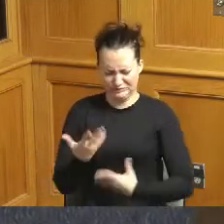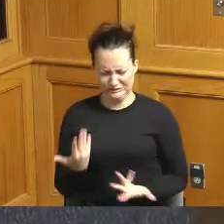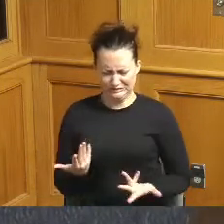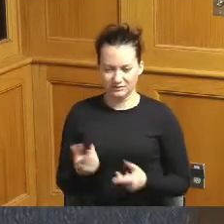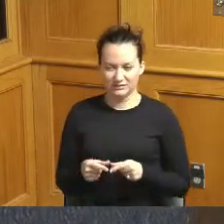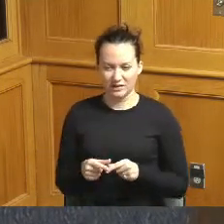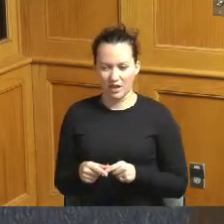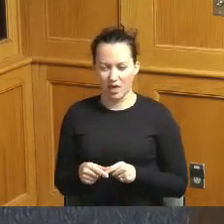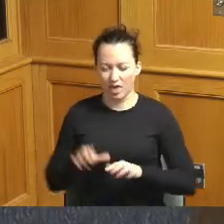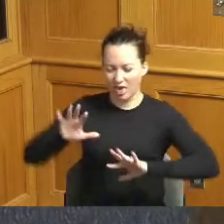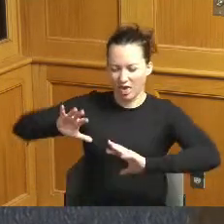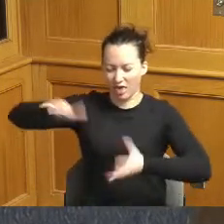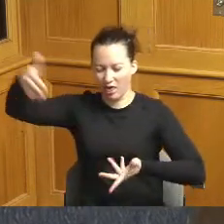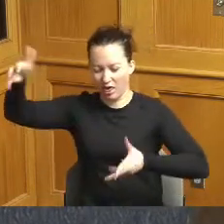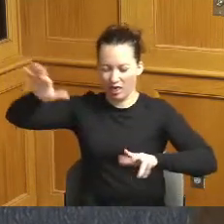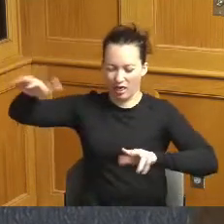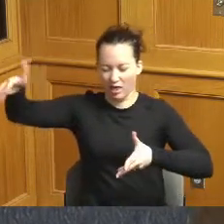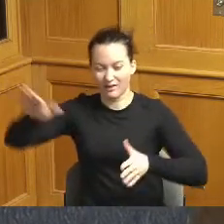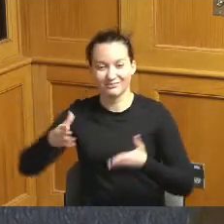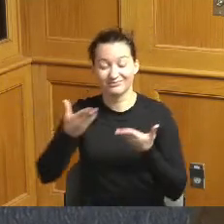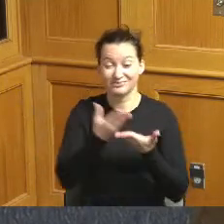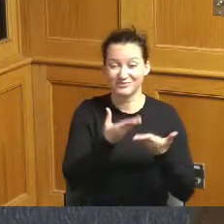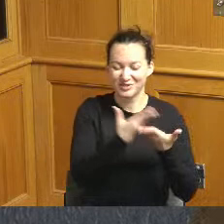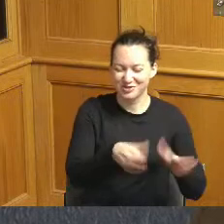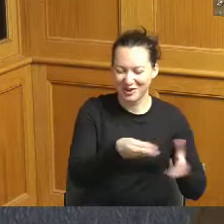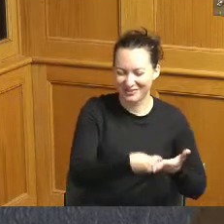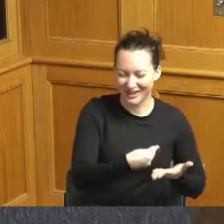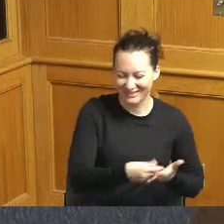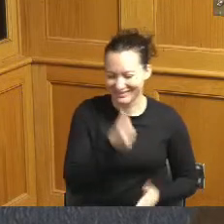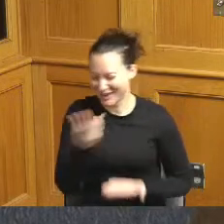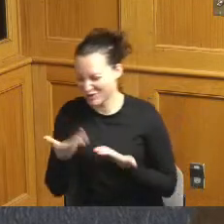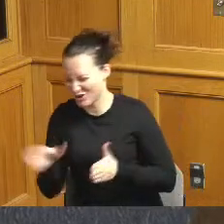back and forth here a little bit with general fund impact and not General funding impact so